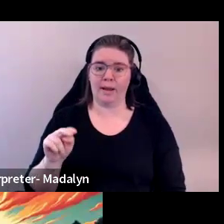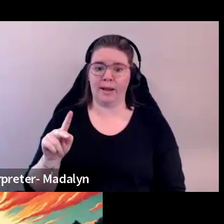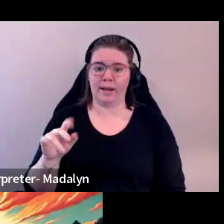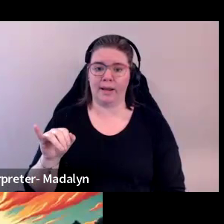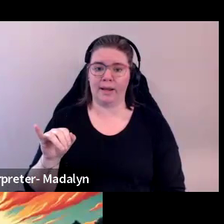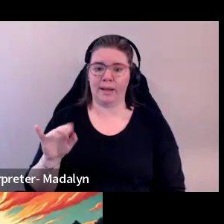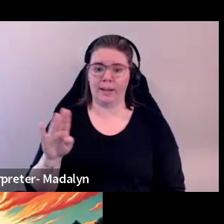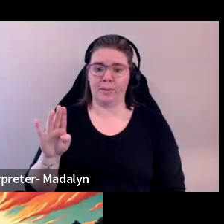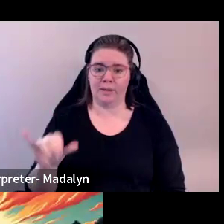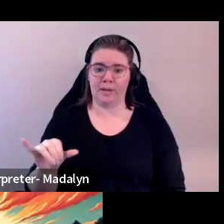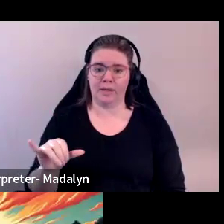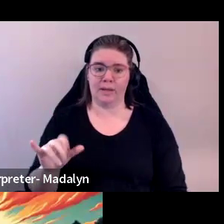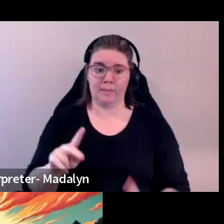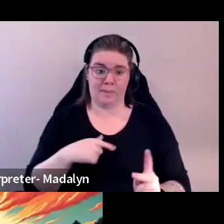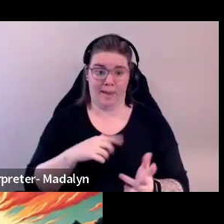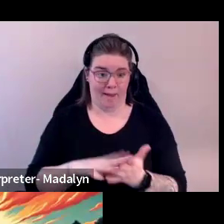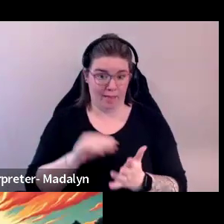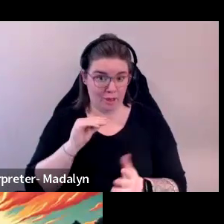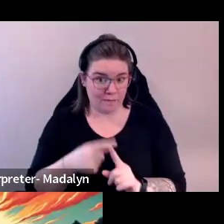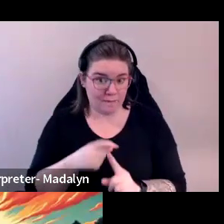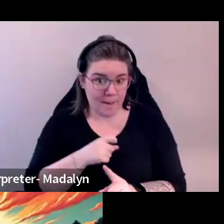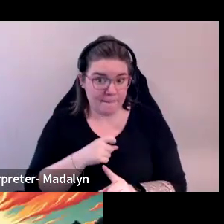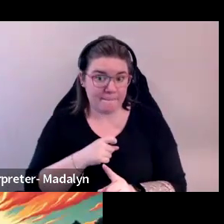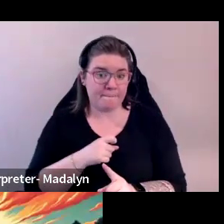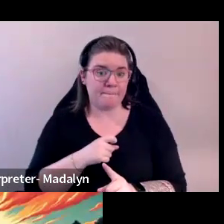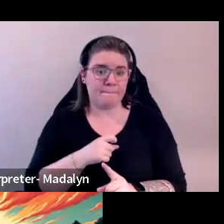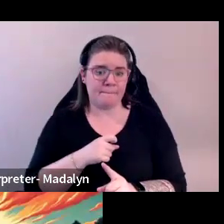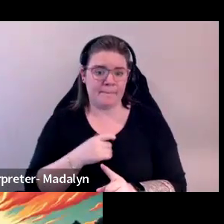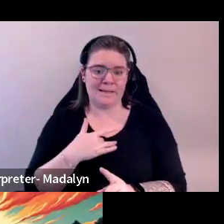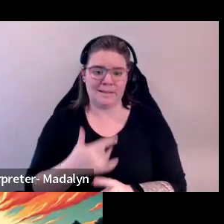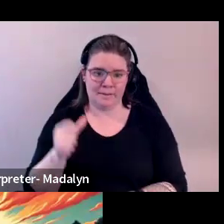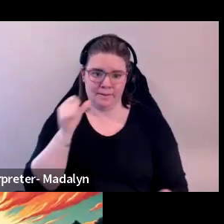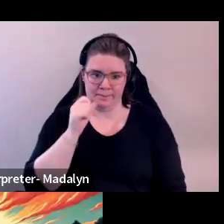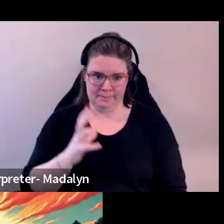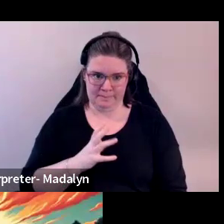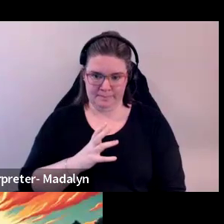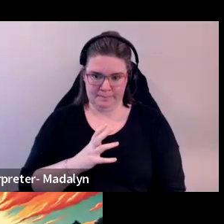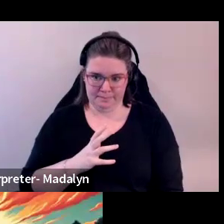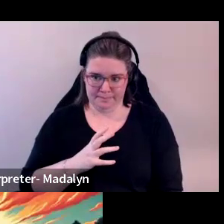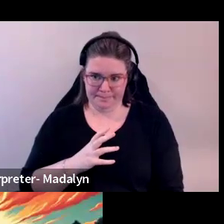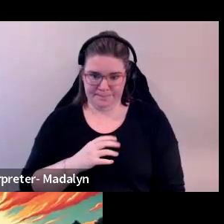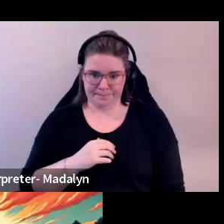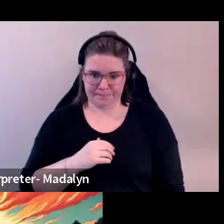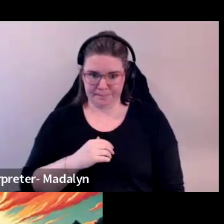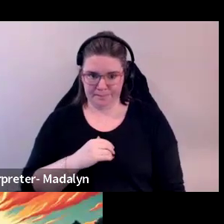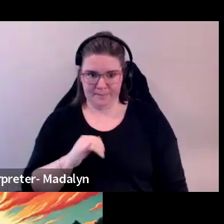Don Dew: people that I learned from, you know, and it was. It's usually women that were like Don Dew: the fighters. Right?